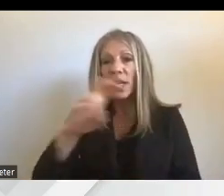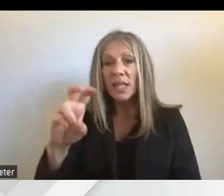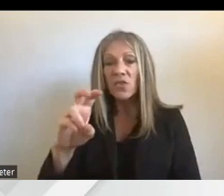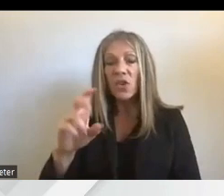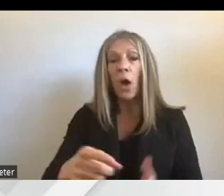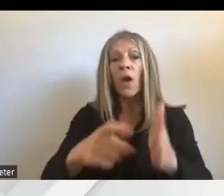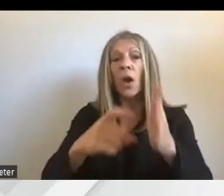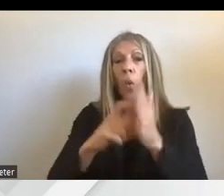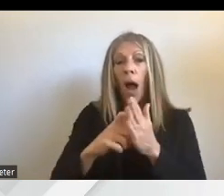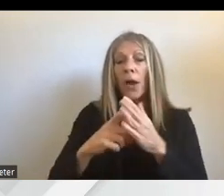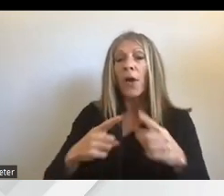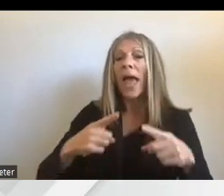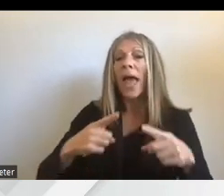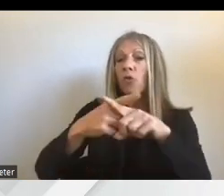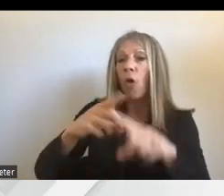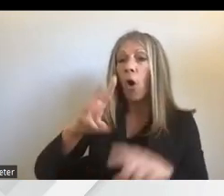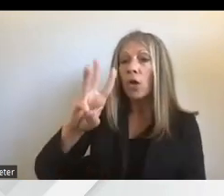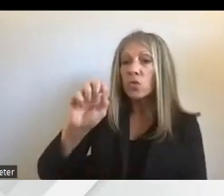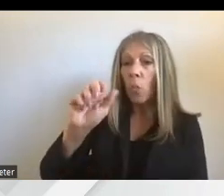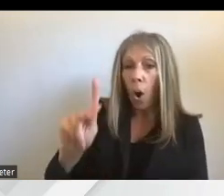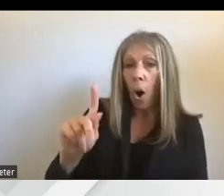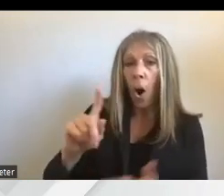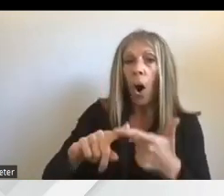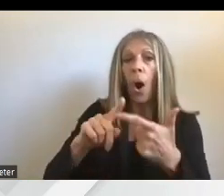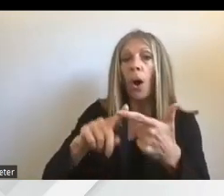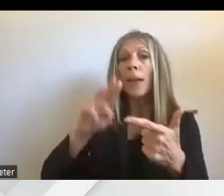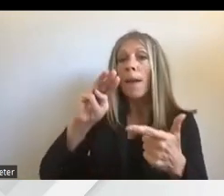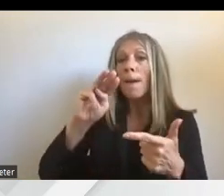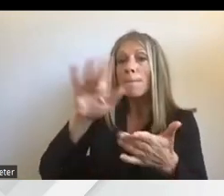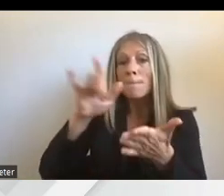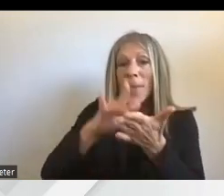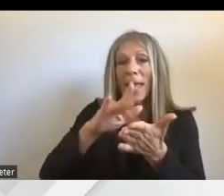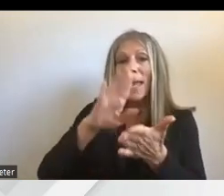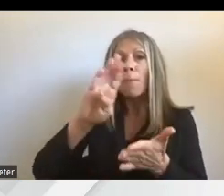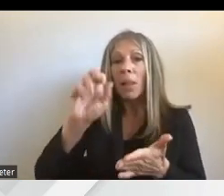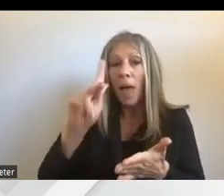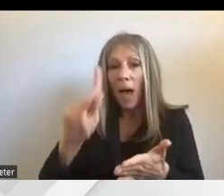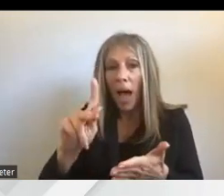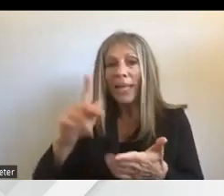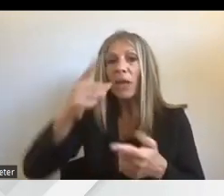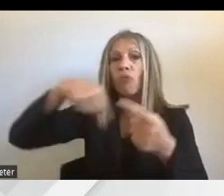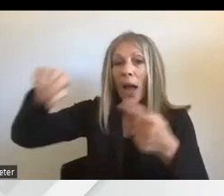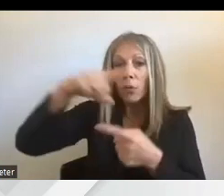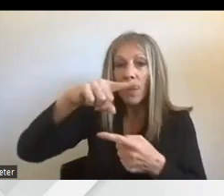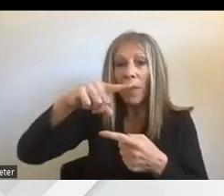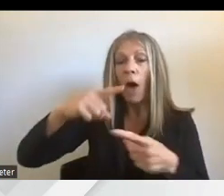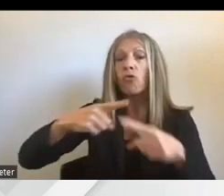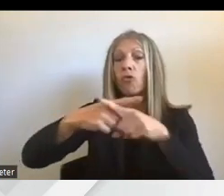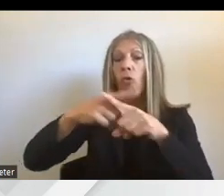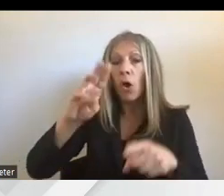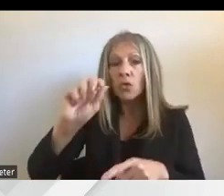are required at crosswalks at an intersection, mid block and roundabout crosswalks, parallel on-street